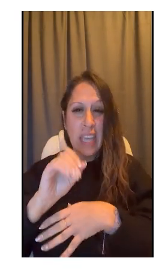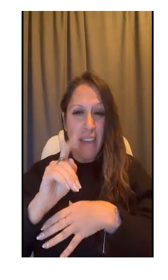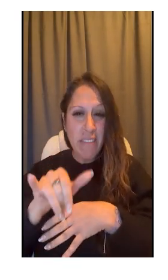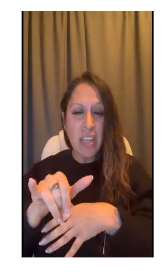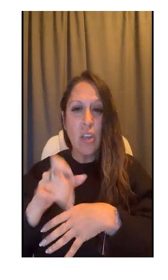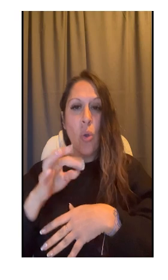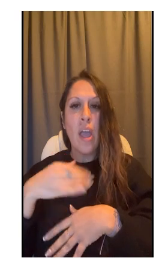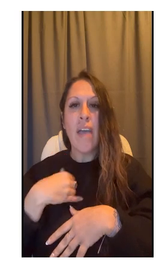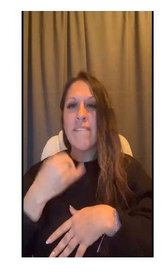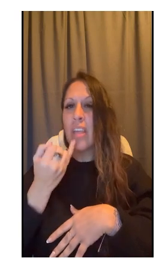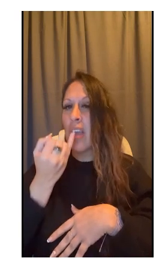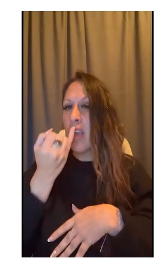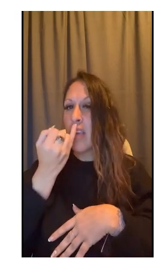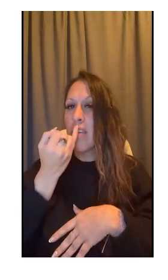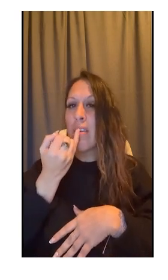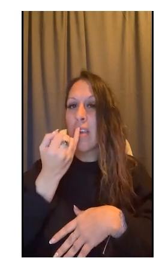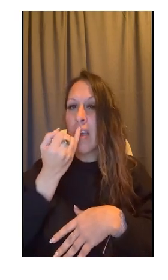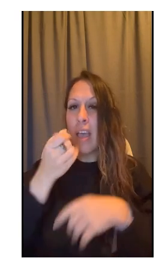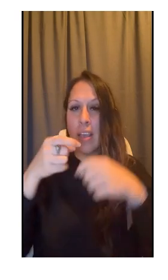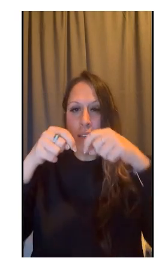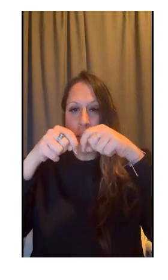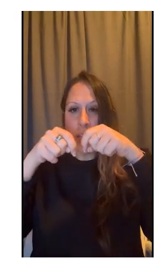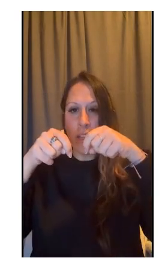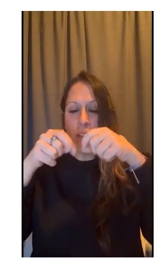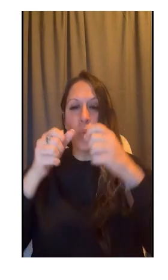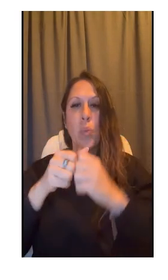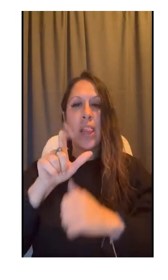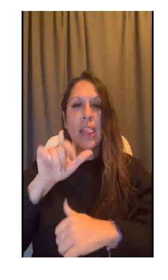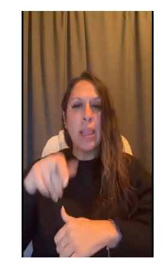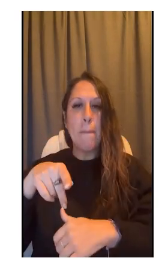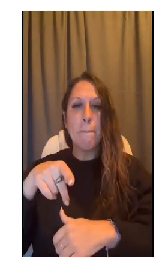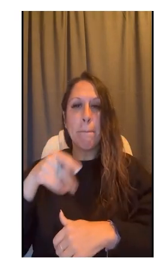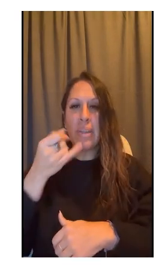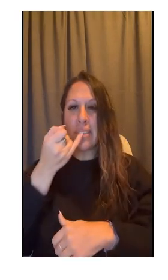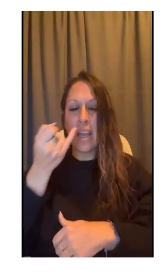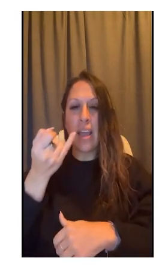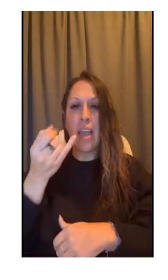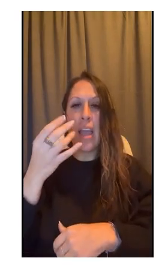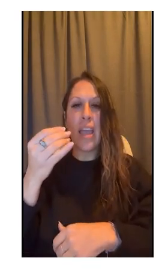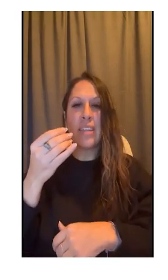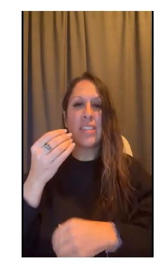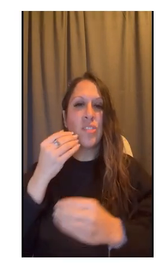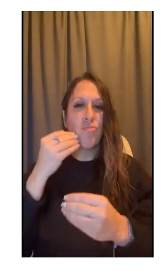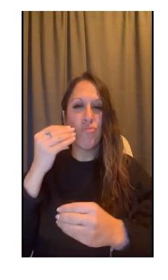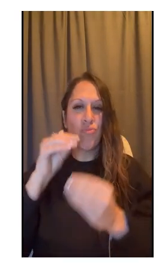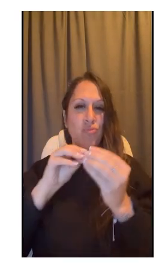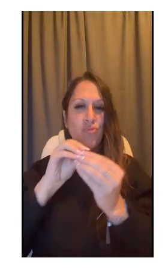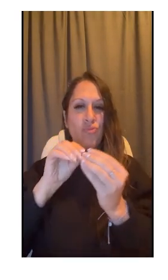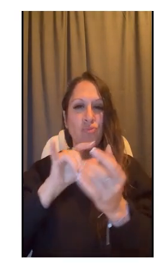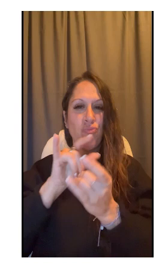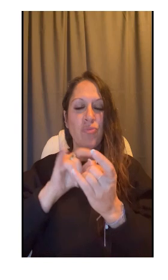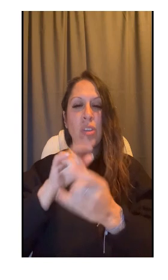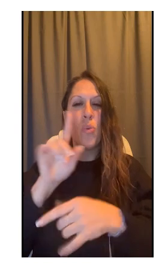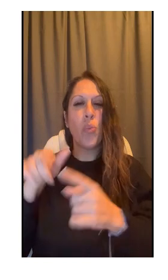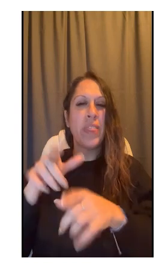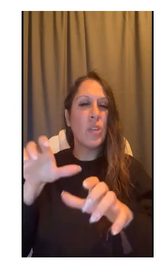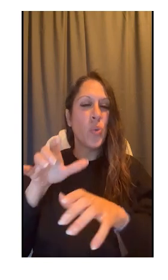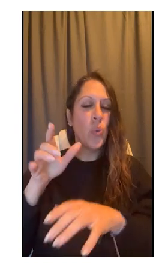gaps in the teeth as created by upper lip ties, French kissing and other things people do when they're older.